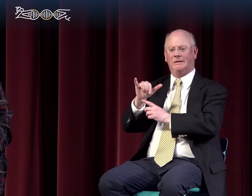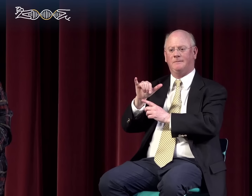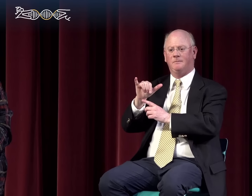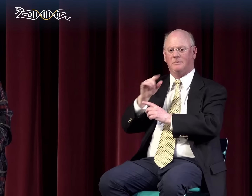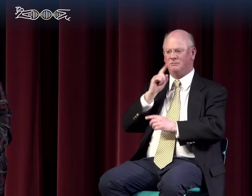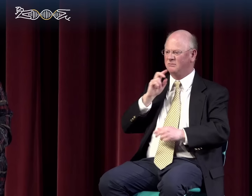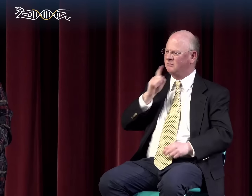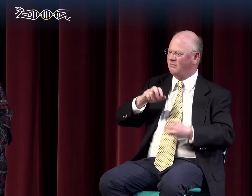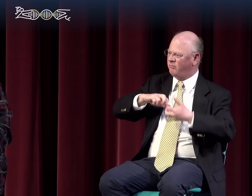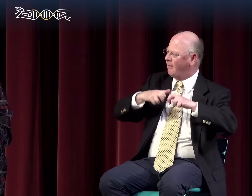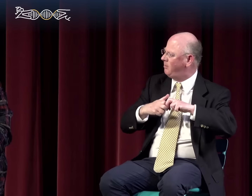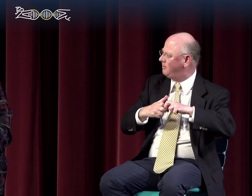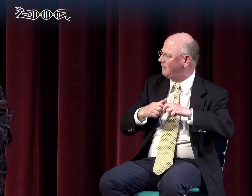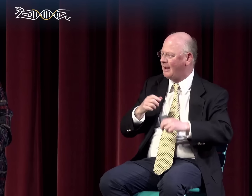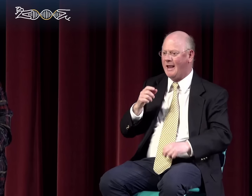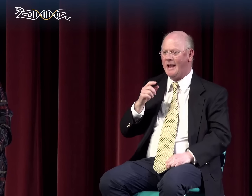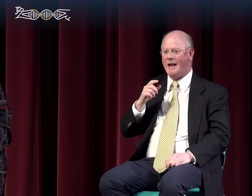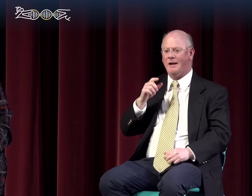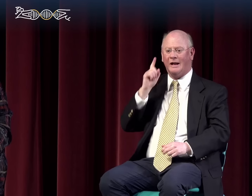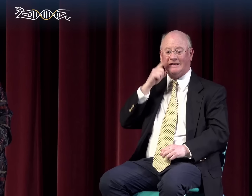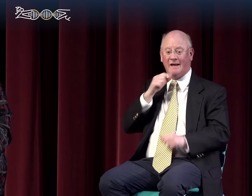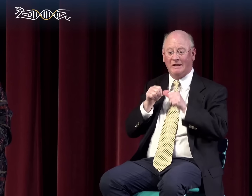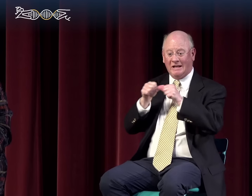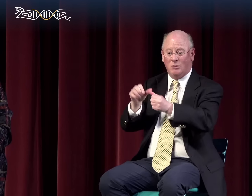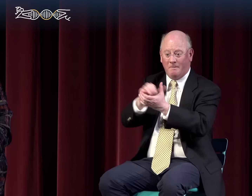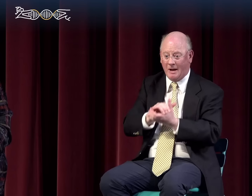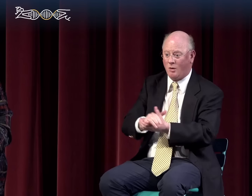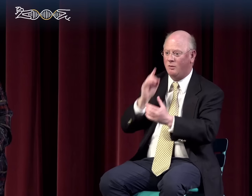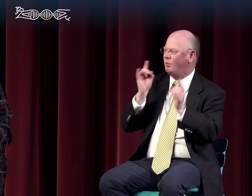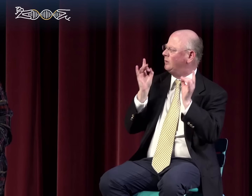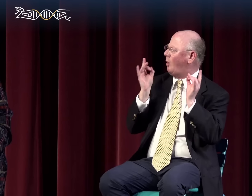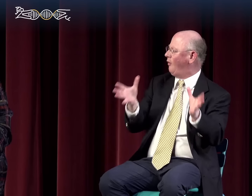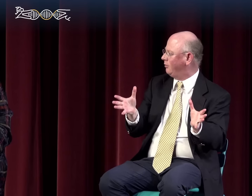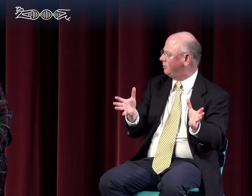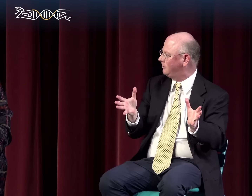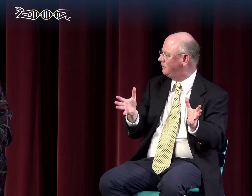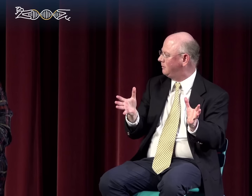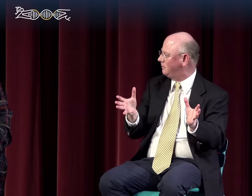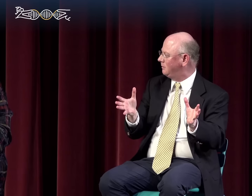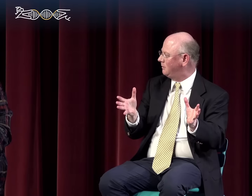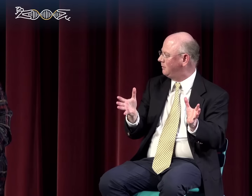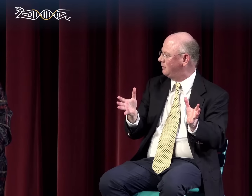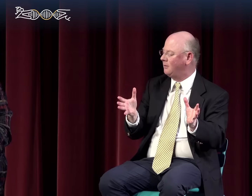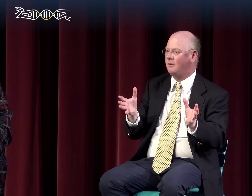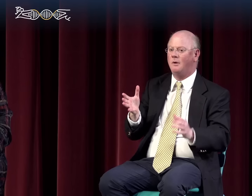So, he clearly defines it as a problem if Deaf people are to continue to